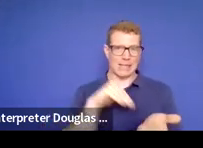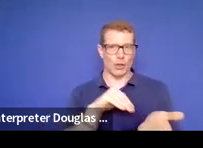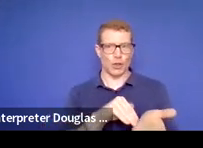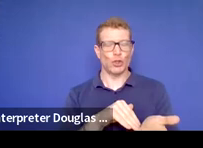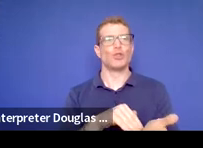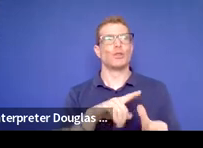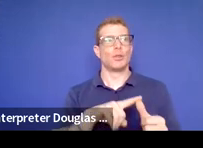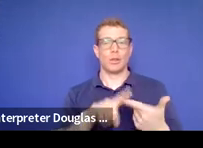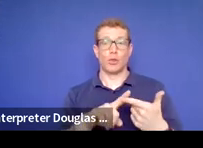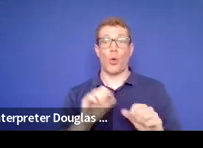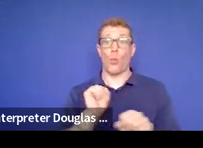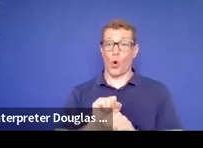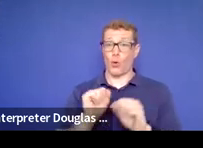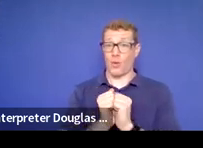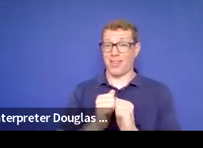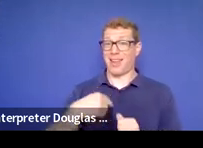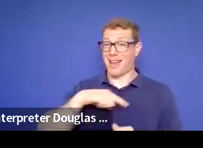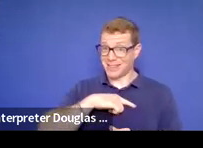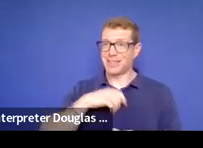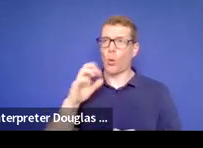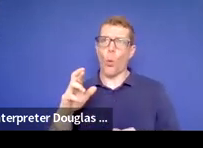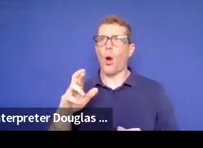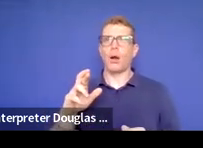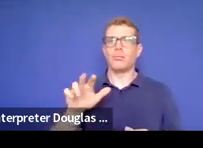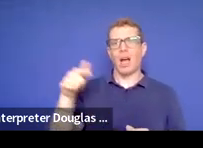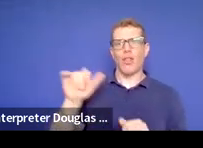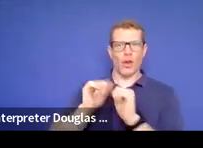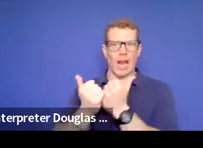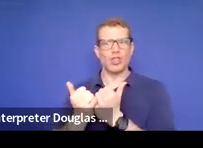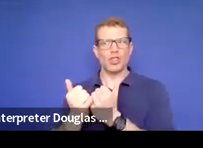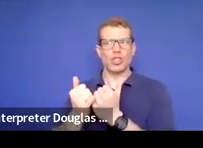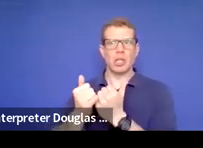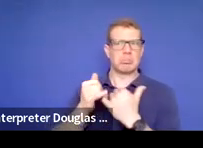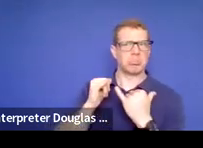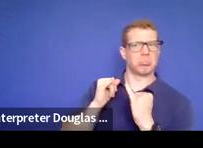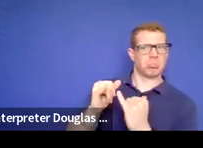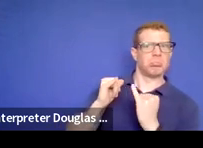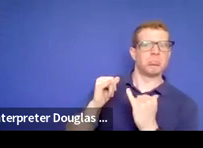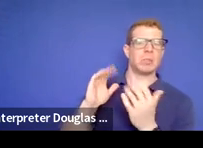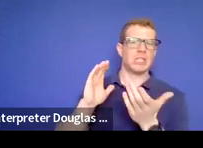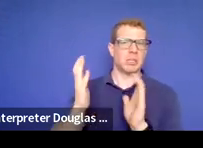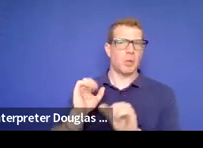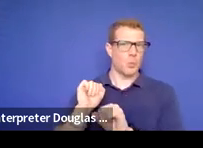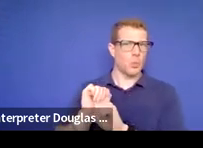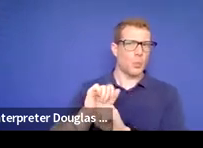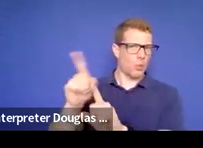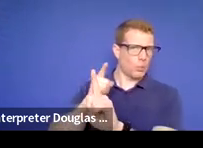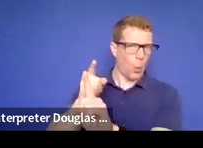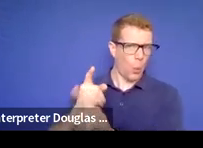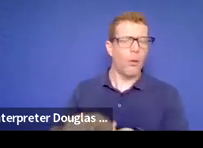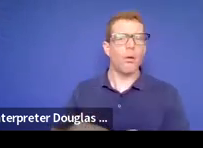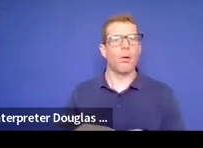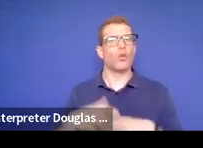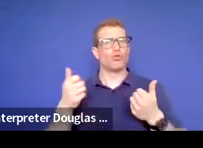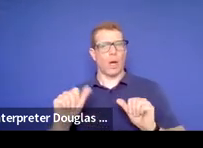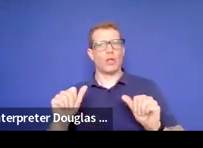Who can help you to try to understand the triggers that are creating that anger in that situations.